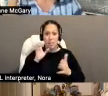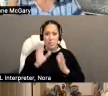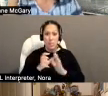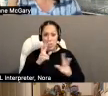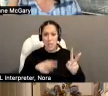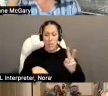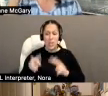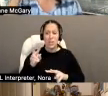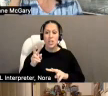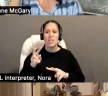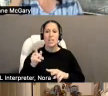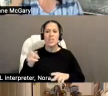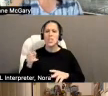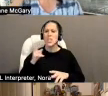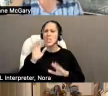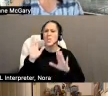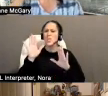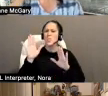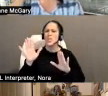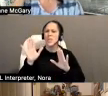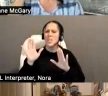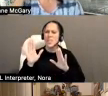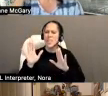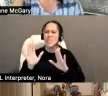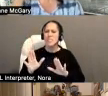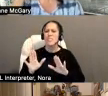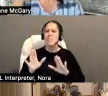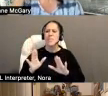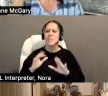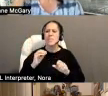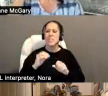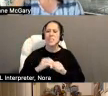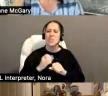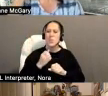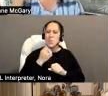Wonderful! I was in a warm shower forever.